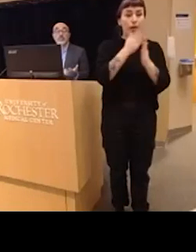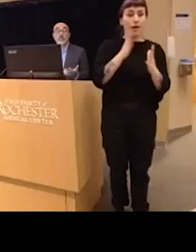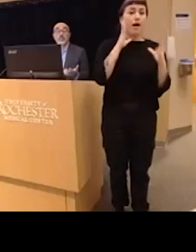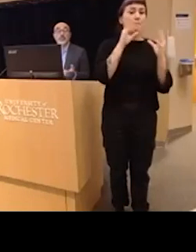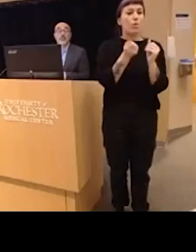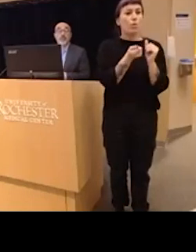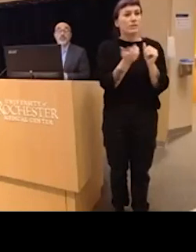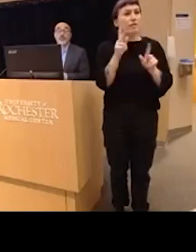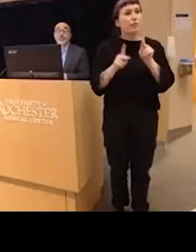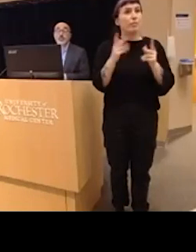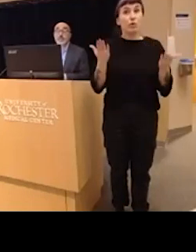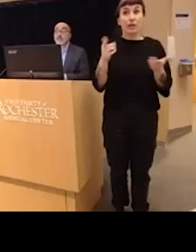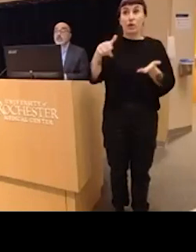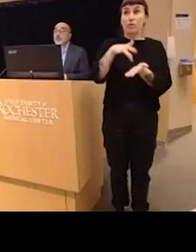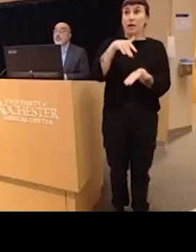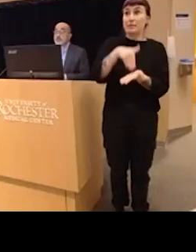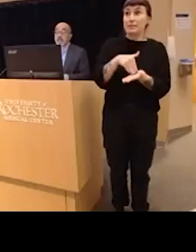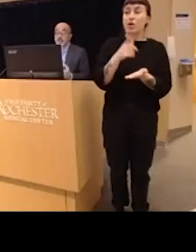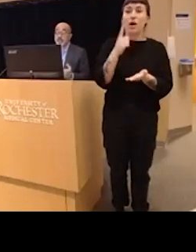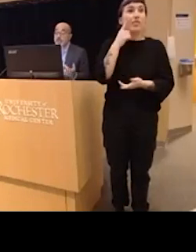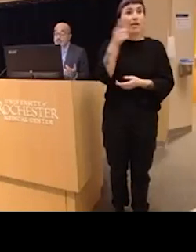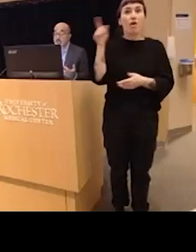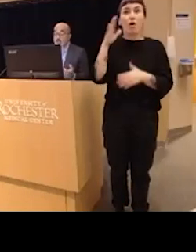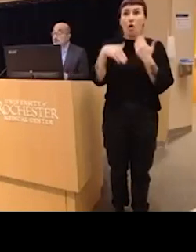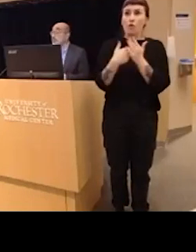people here at the medical center I think all of you actually have the ingredients here to do this